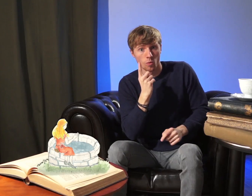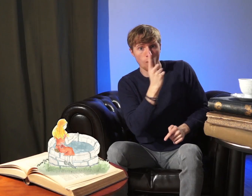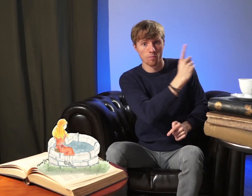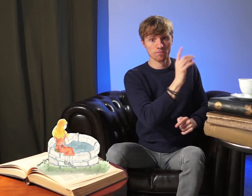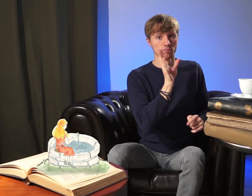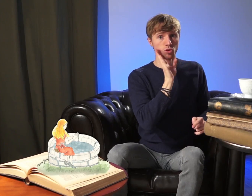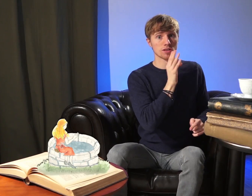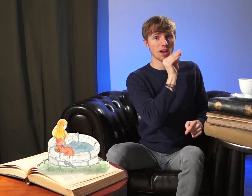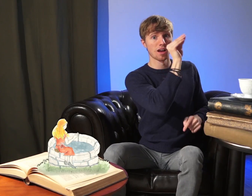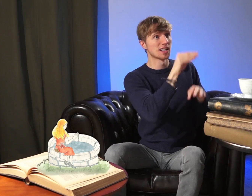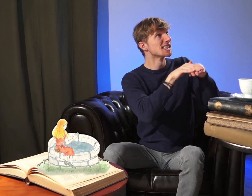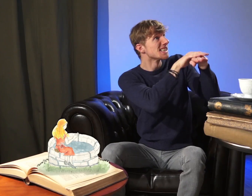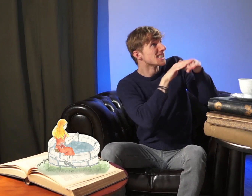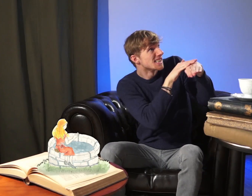She couldn´t go home and tell her step-mother